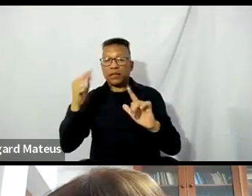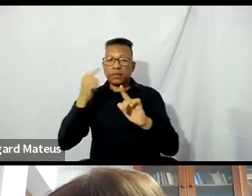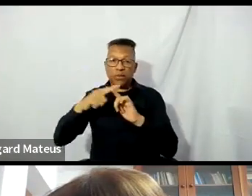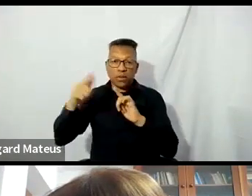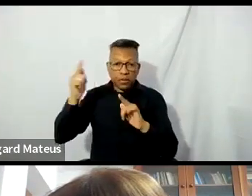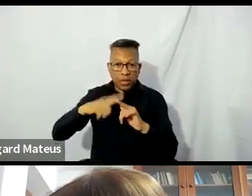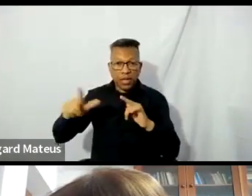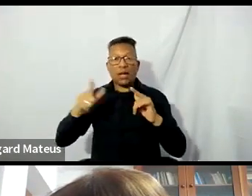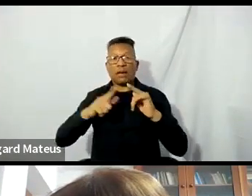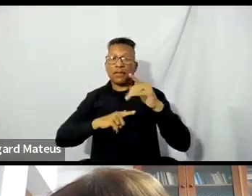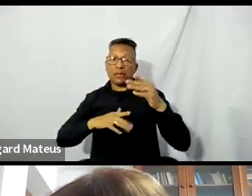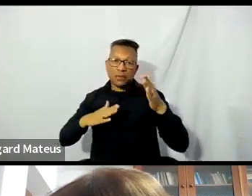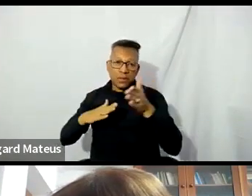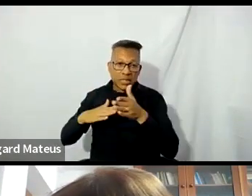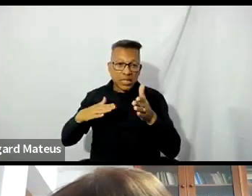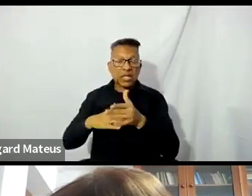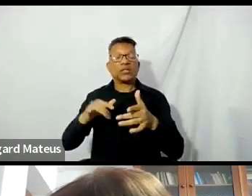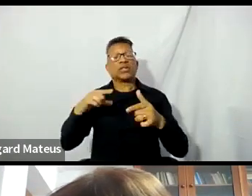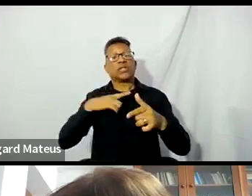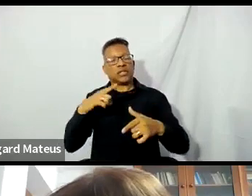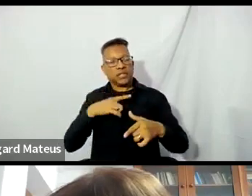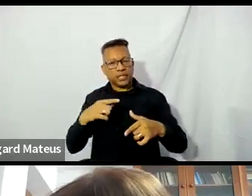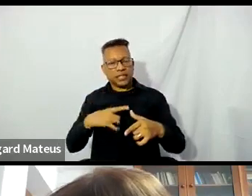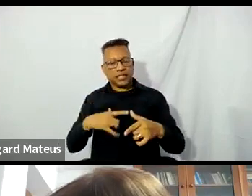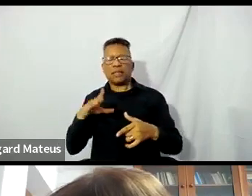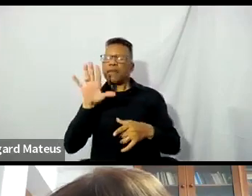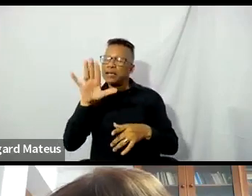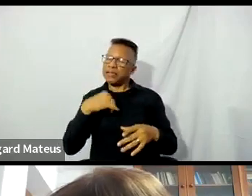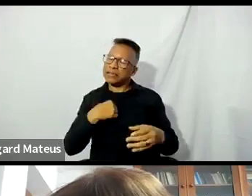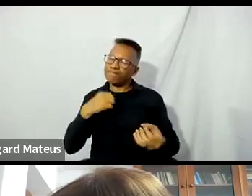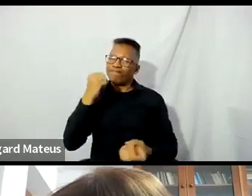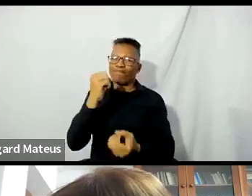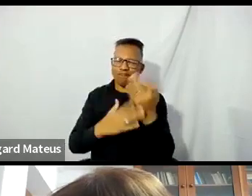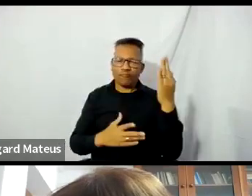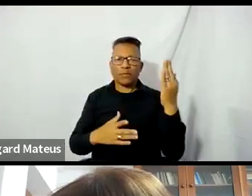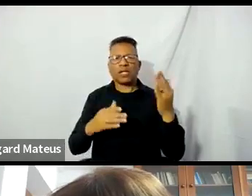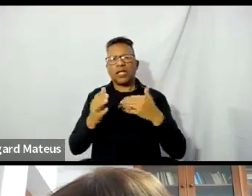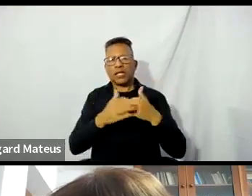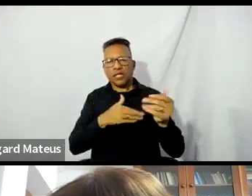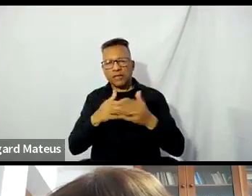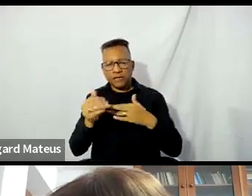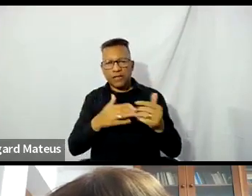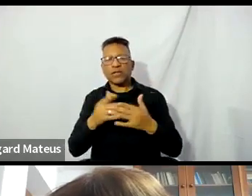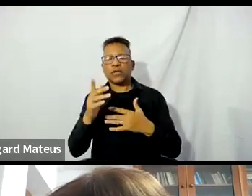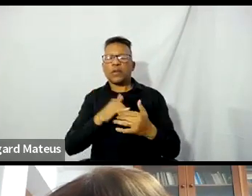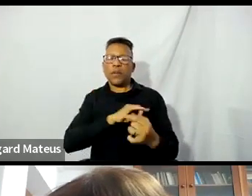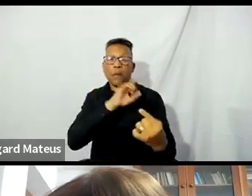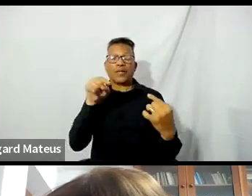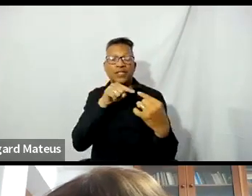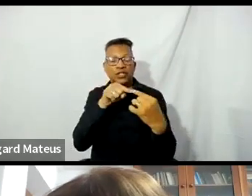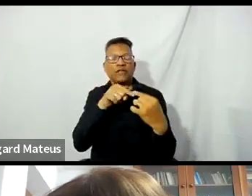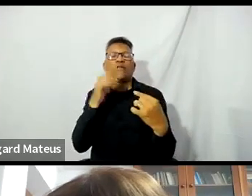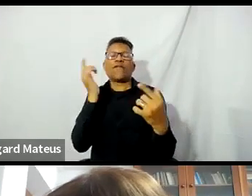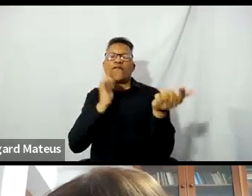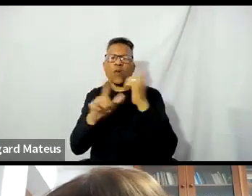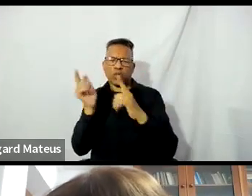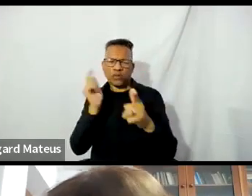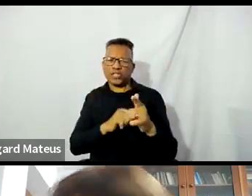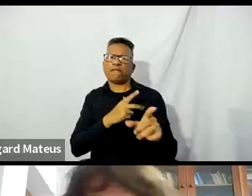st that to the obstacles to the problems in the way and create te whatever whatever you can, to make sure you get can to make sure you get there. So, in fact, from the very start